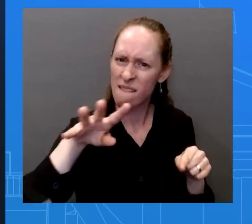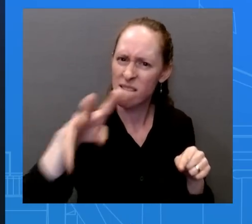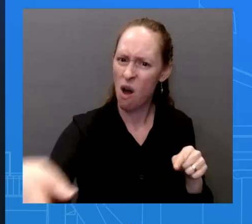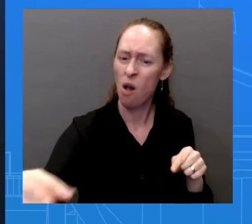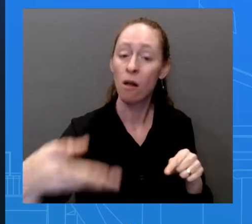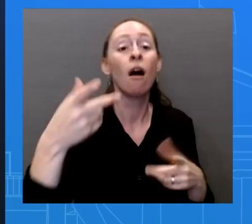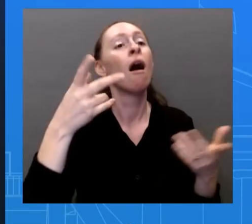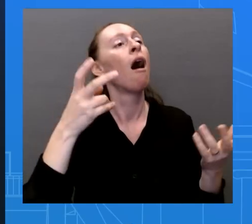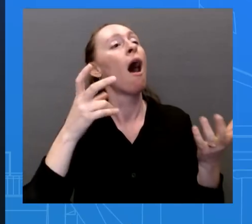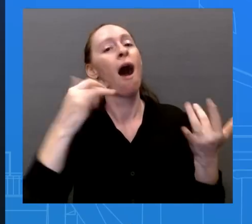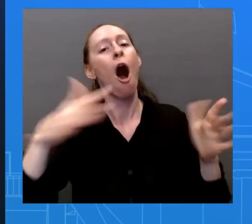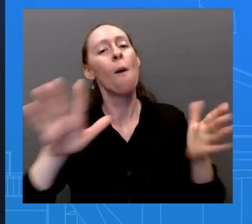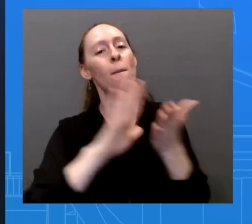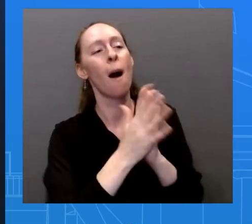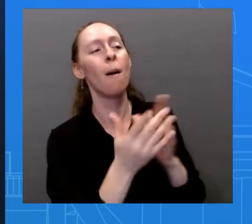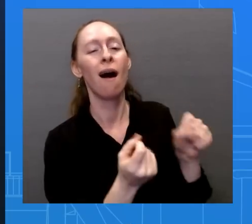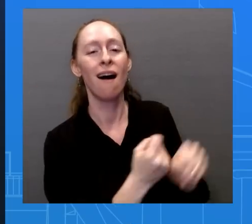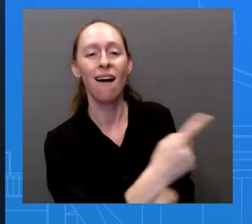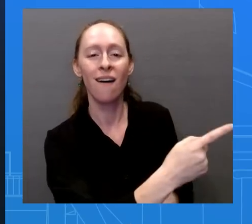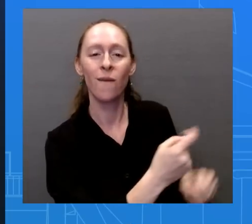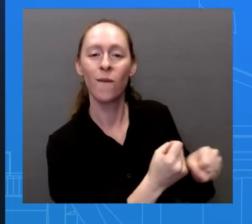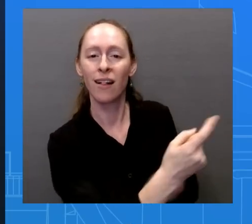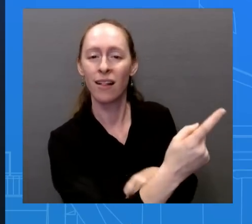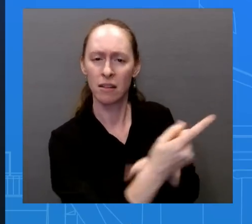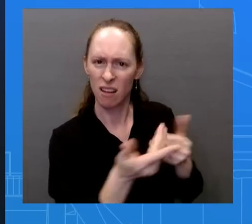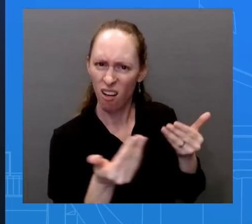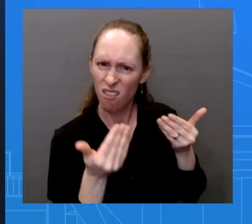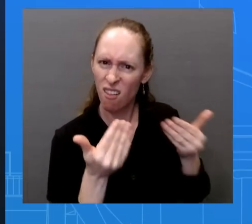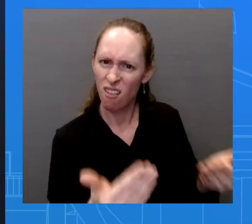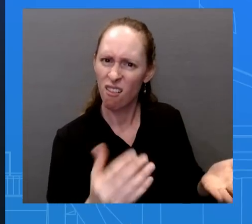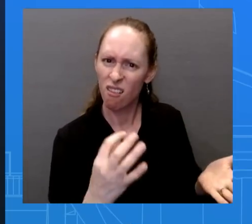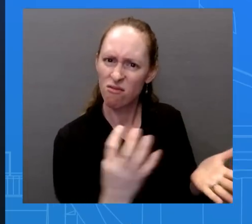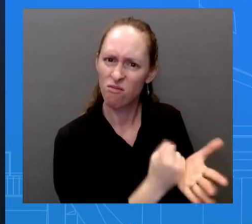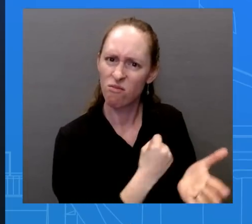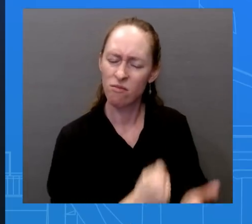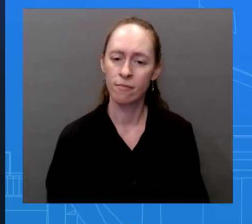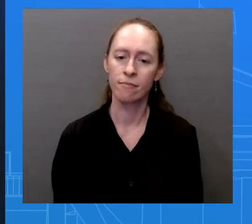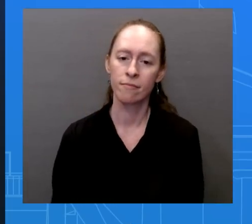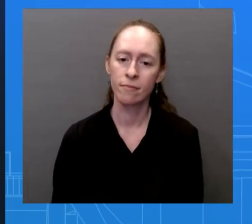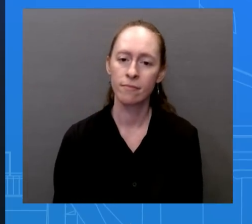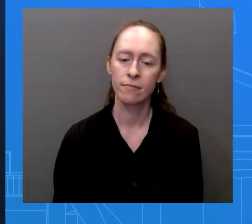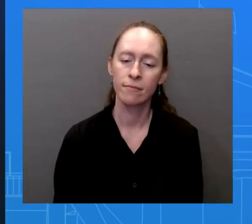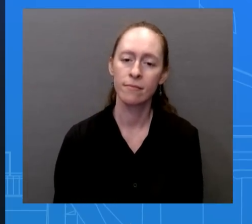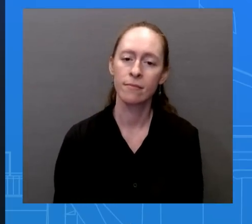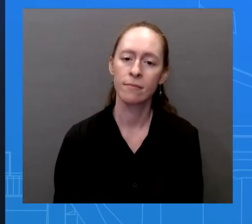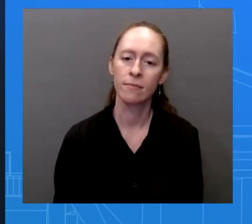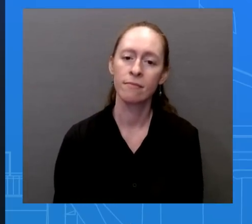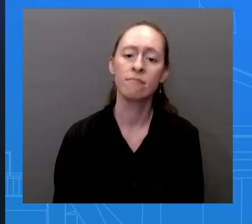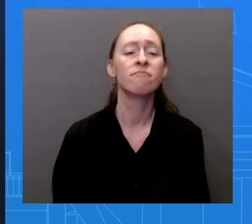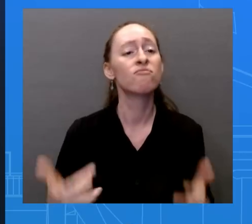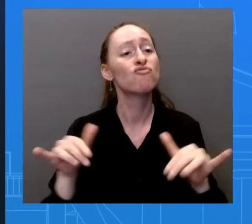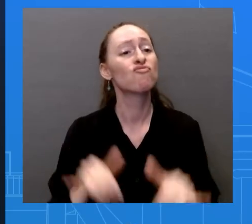is call it what it already becomes. So I think the science on that is clear. For a majority of Americans who are -- who are not in the highest-risk group,